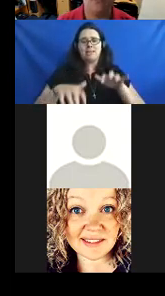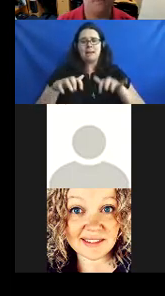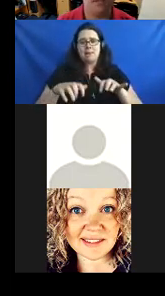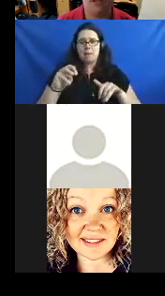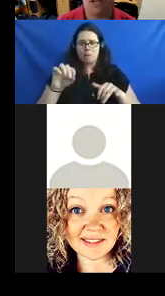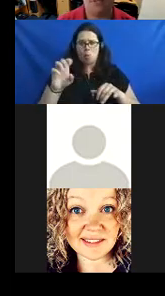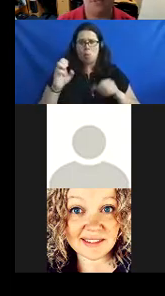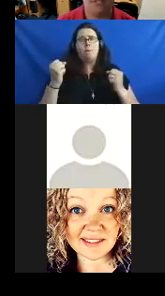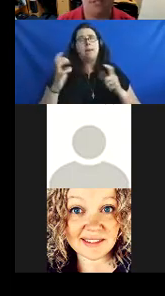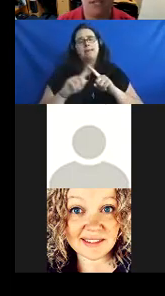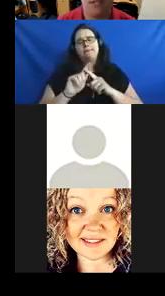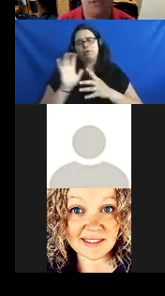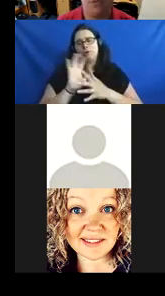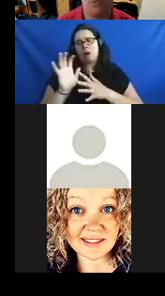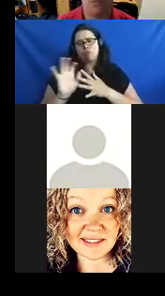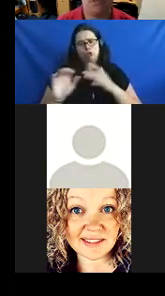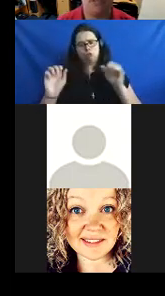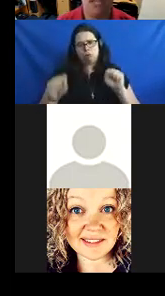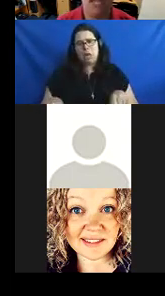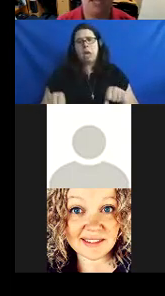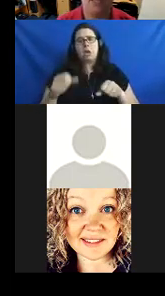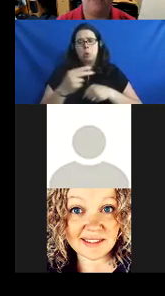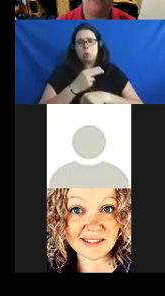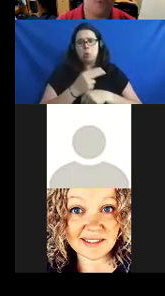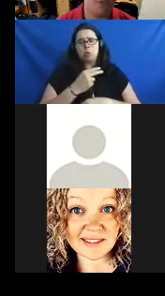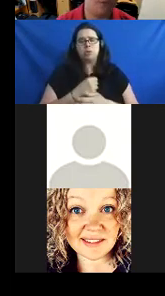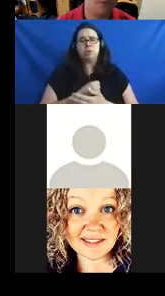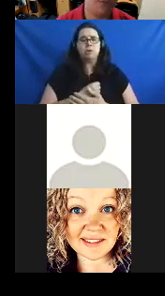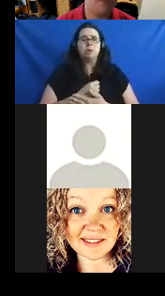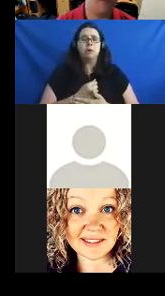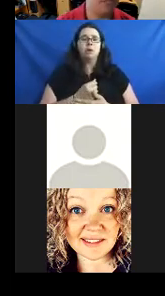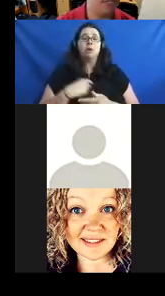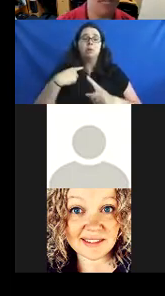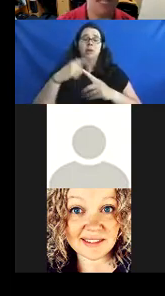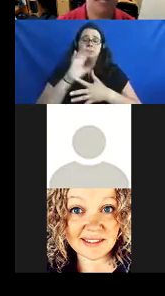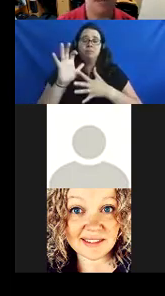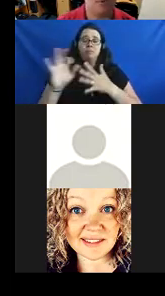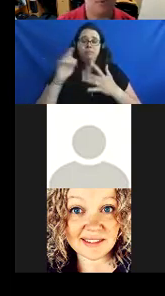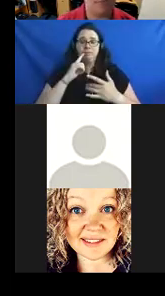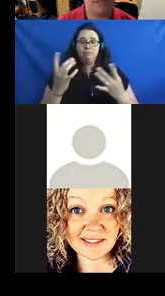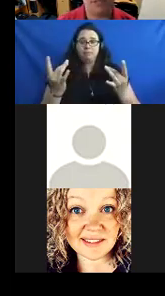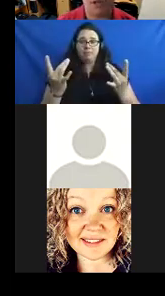THERE ARE MANY OPTIONS TO WORK WITH. THERE IS ALSO OPTIONS FOR STICKY KEYS ON PRETTY MUCH ALL